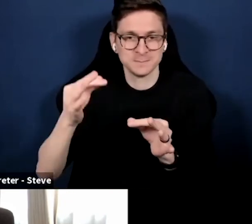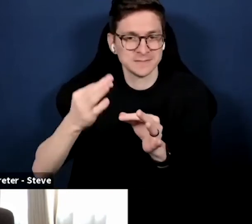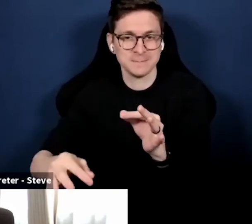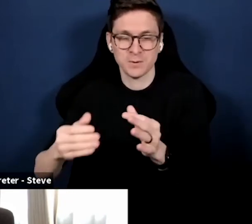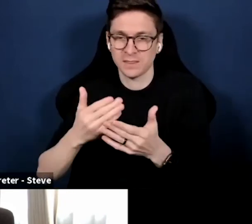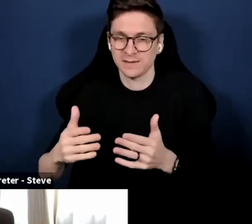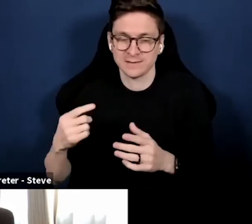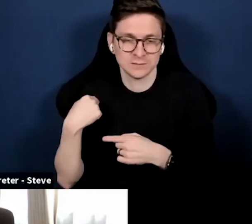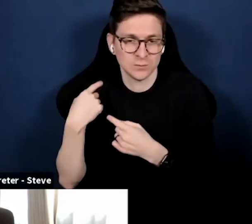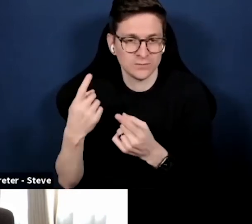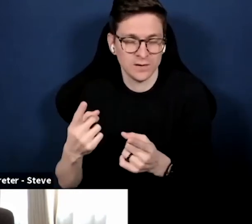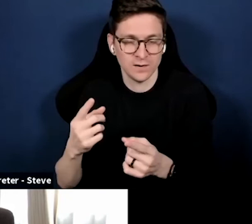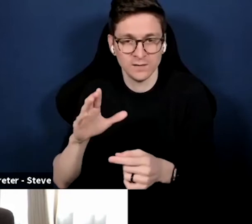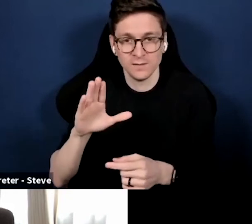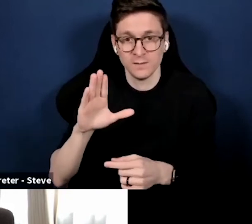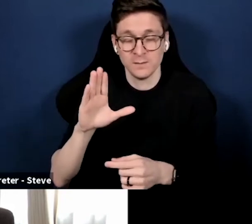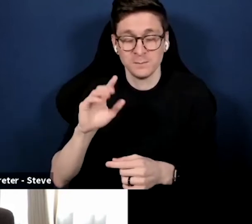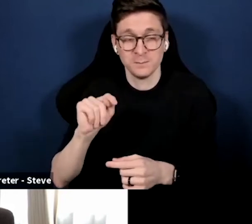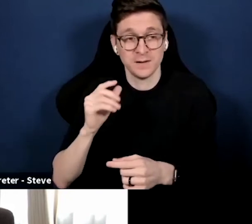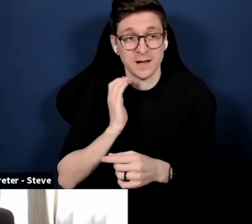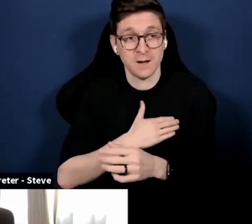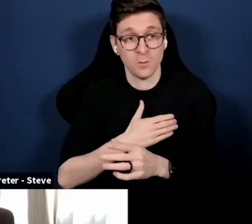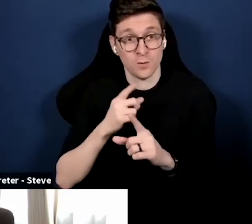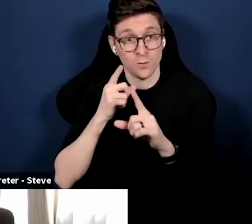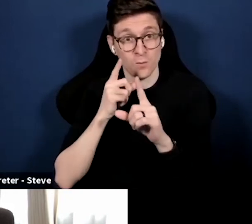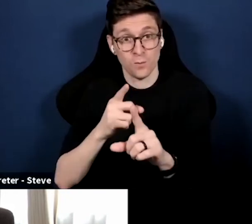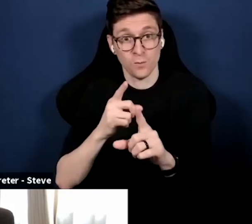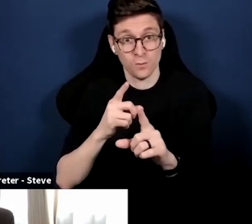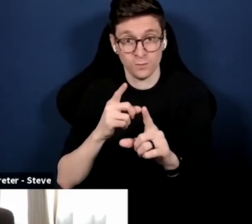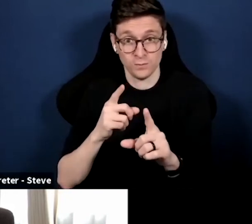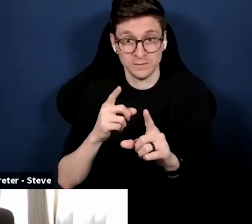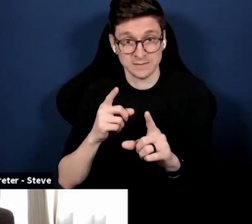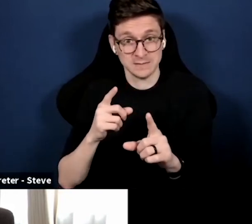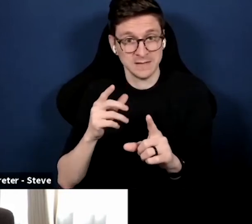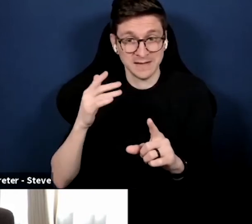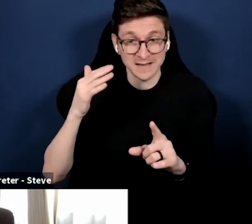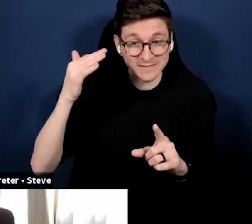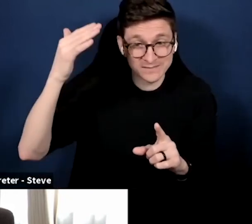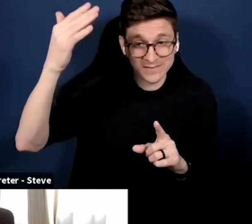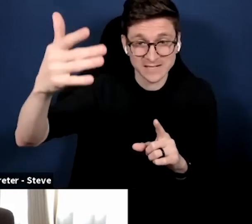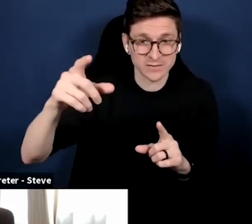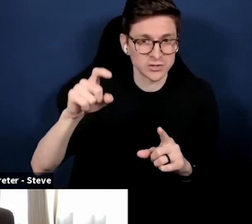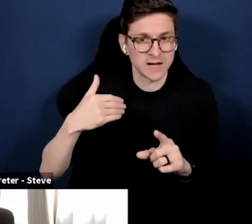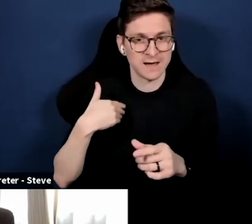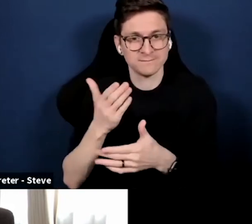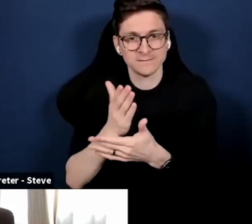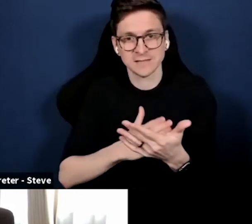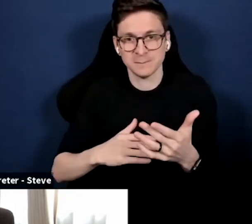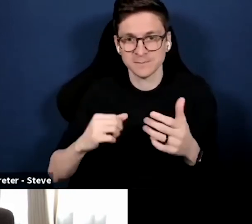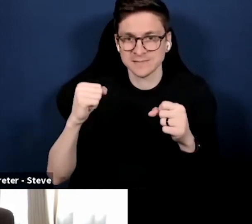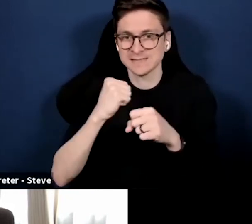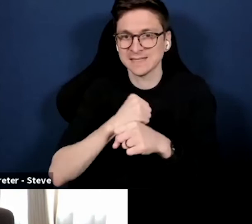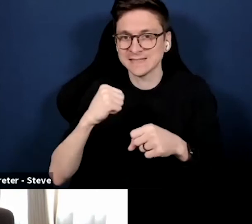idea is that eventually there should be sort of some statistical regularities between basically